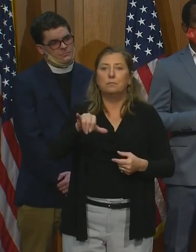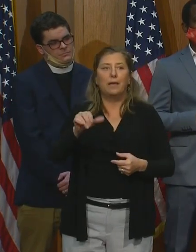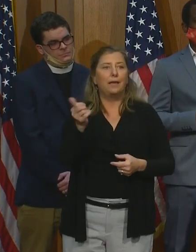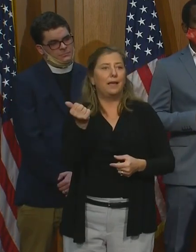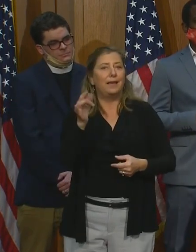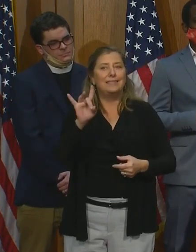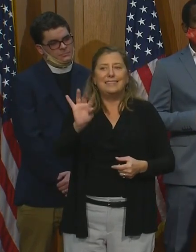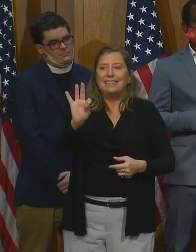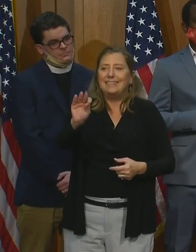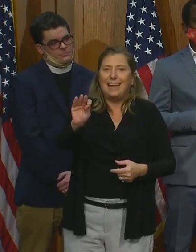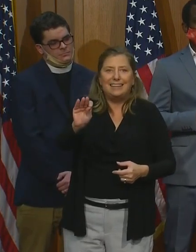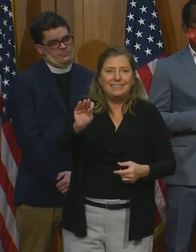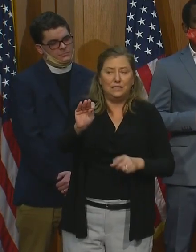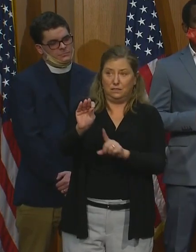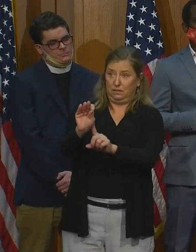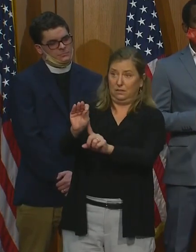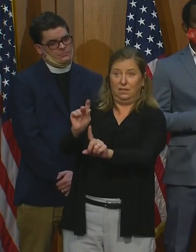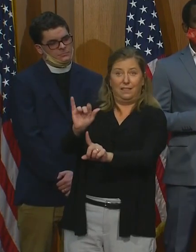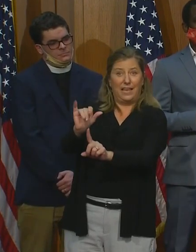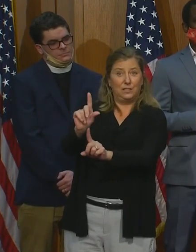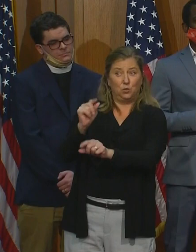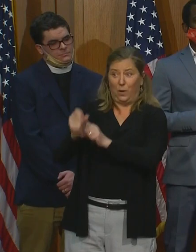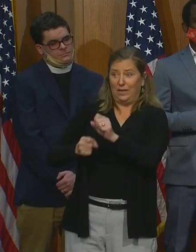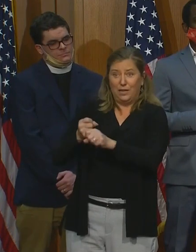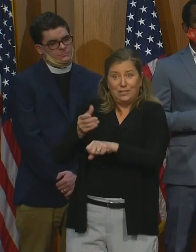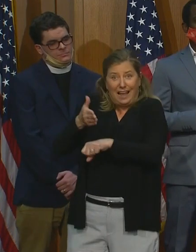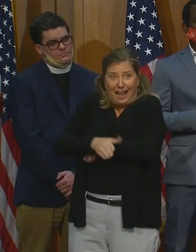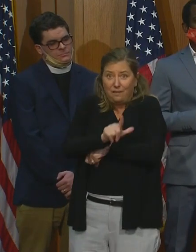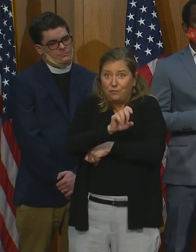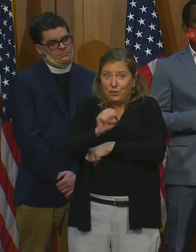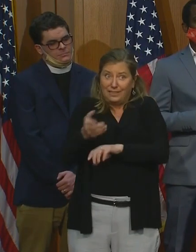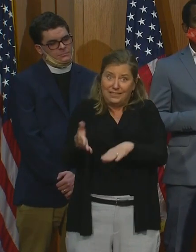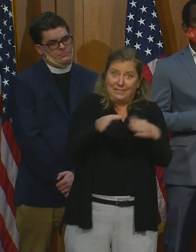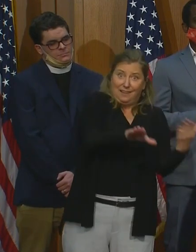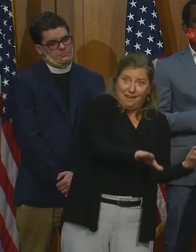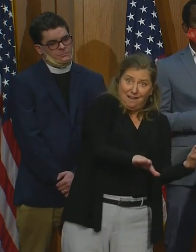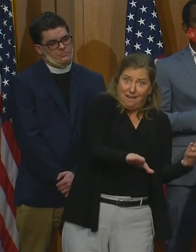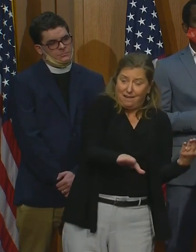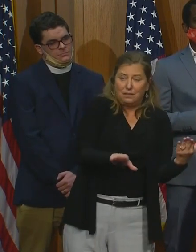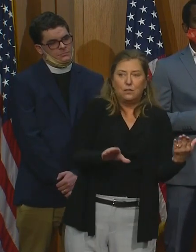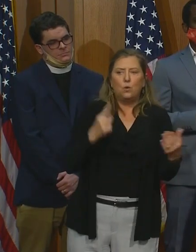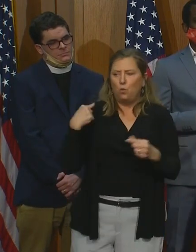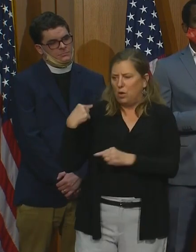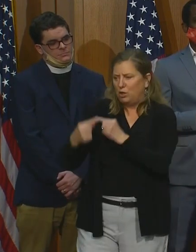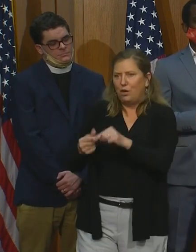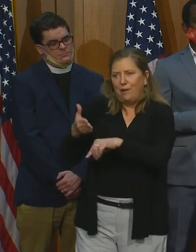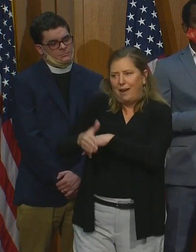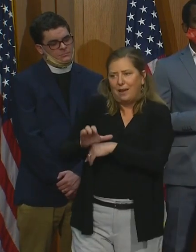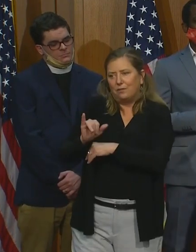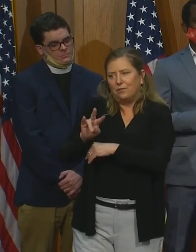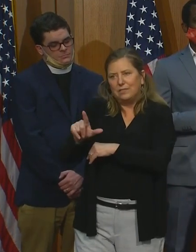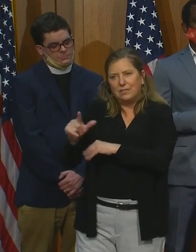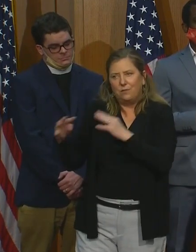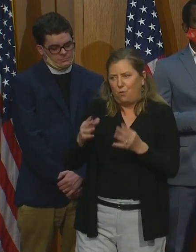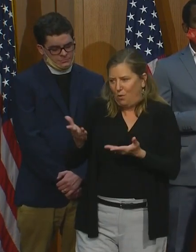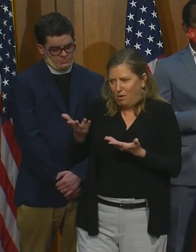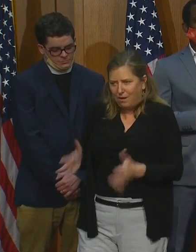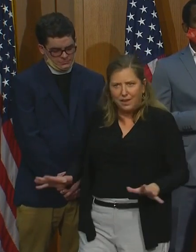THIS HAPPENED IN MAY OF EIGHTEEN NINETY TWENTY YEARS